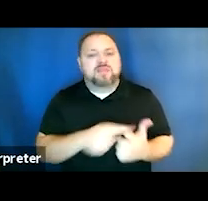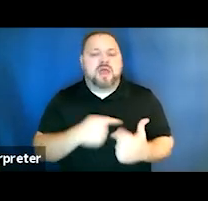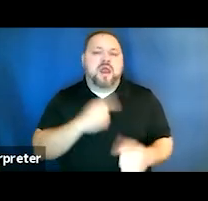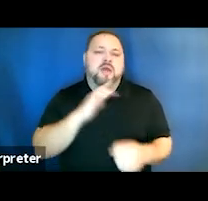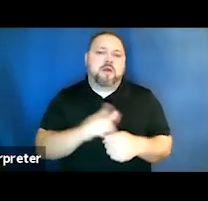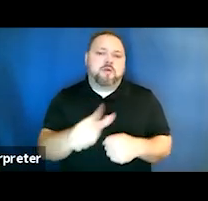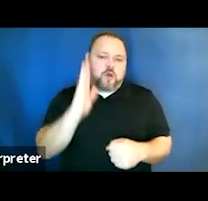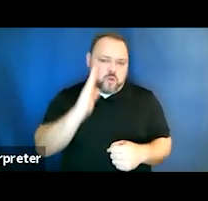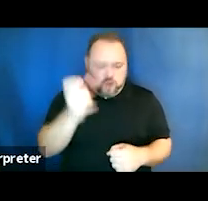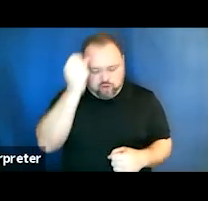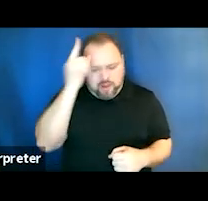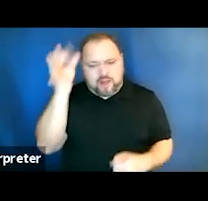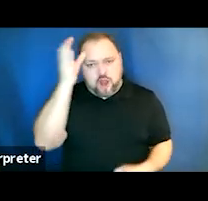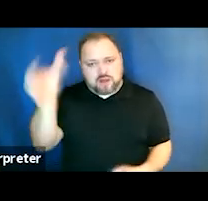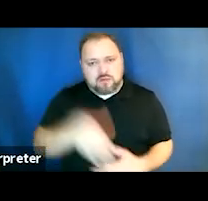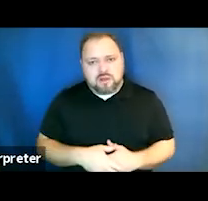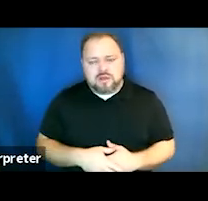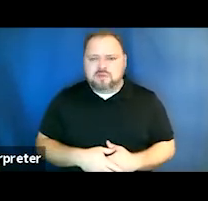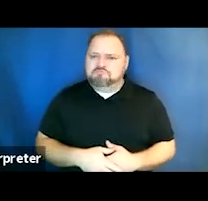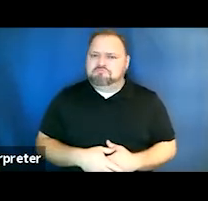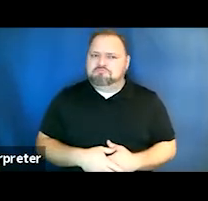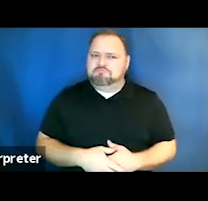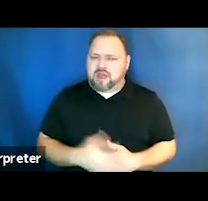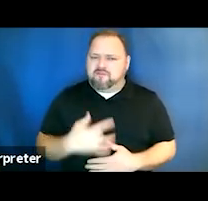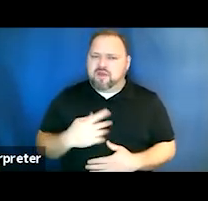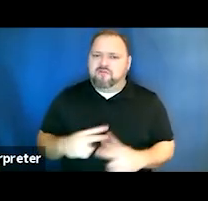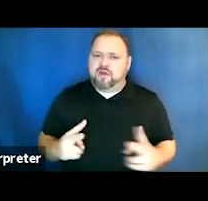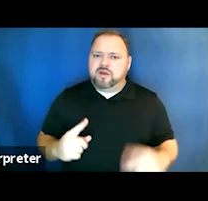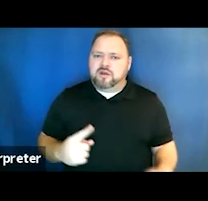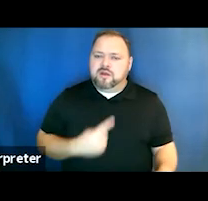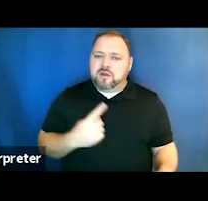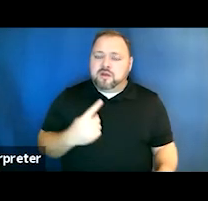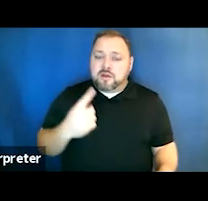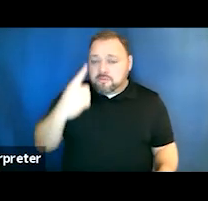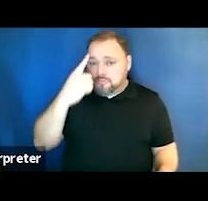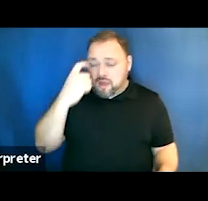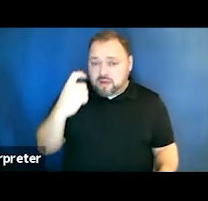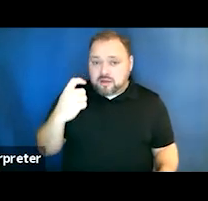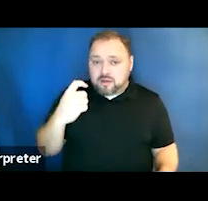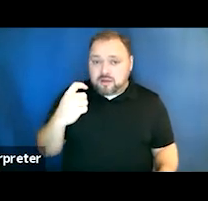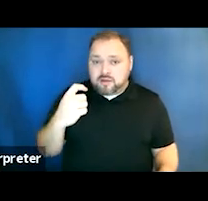you will grasp the concept." I felt very offended because my think is as a physician,